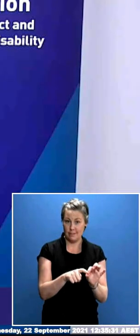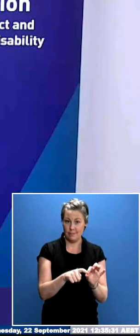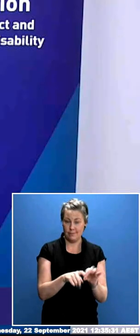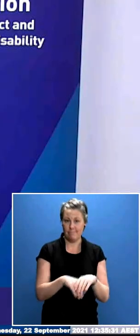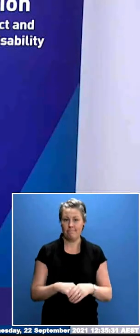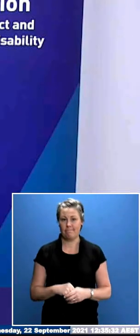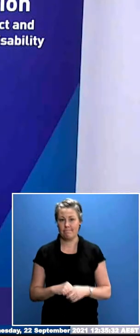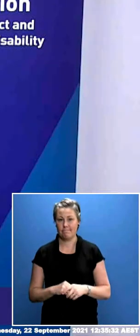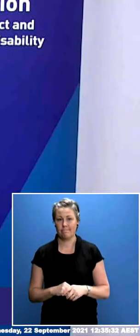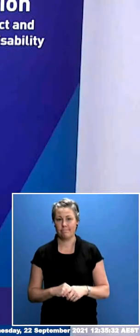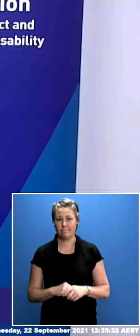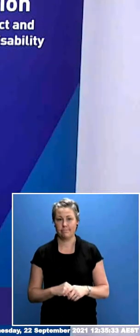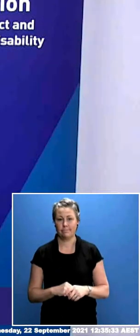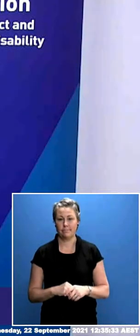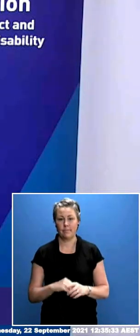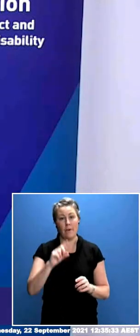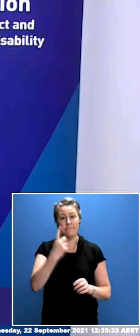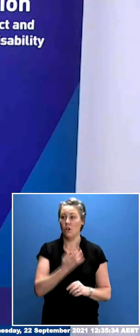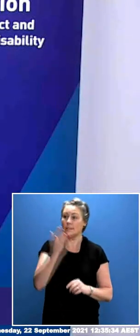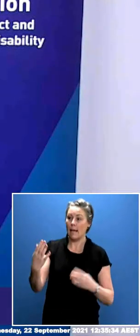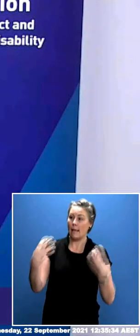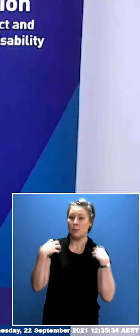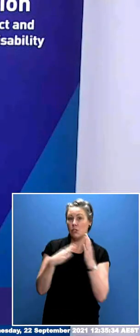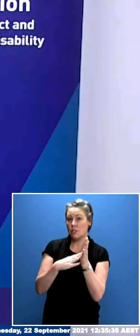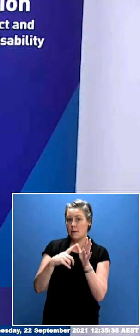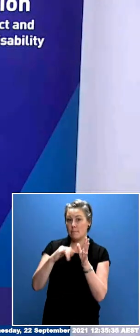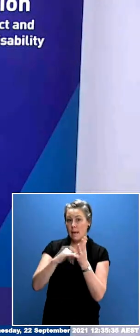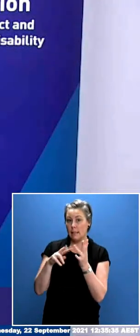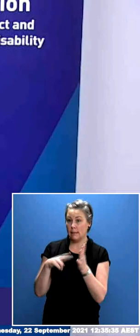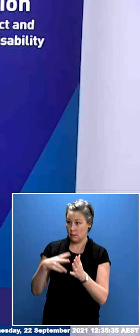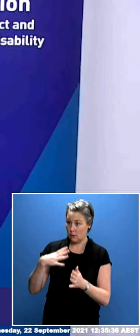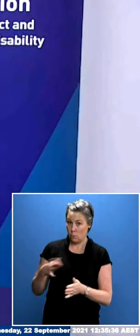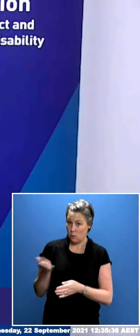members of the panel today. Commissioner Mason, do you have any questions to put?